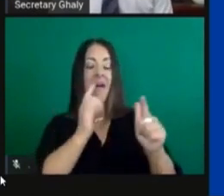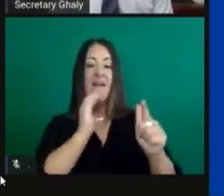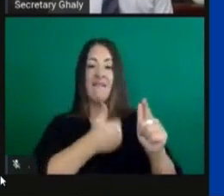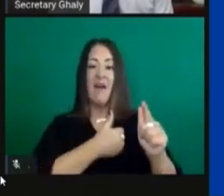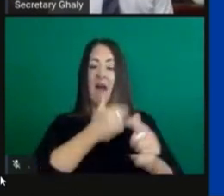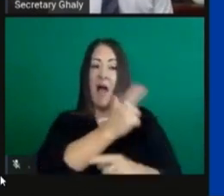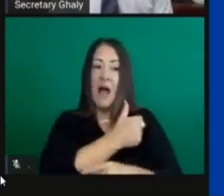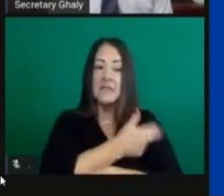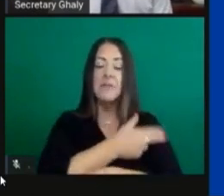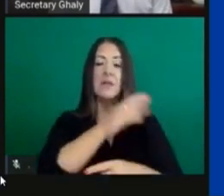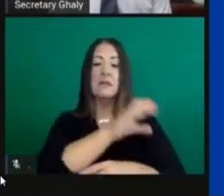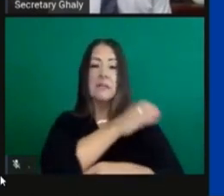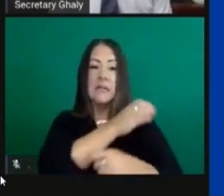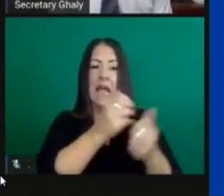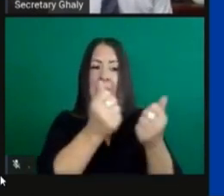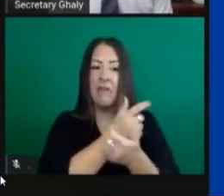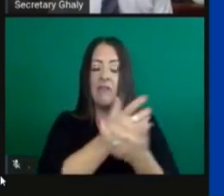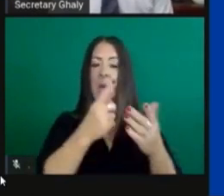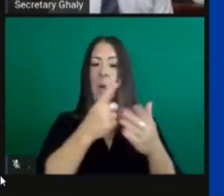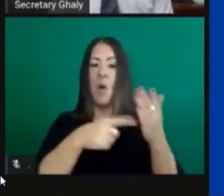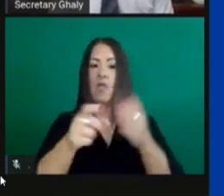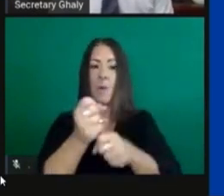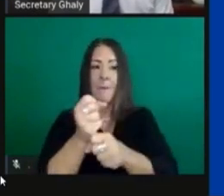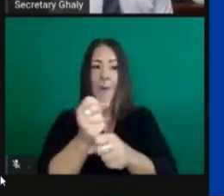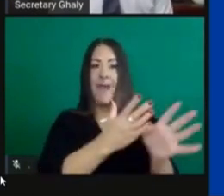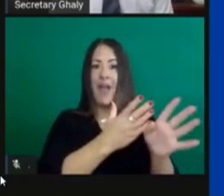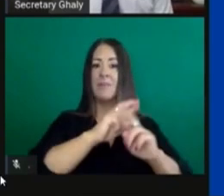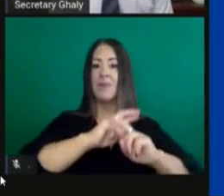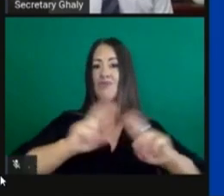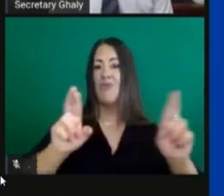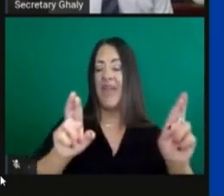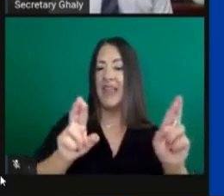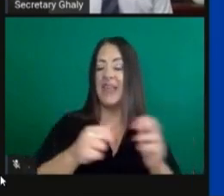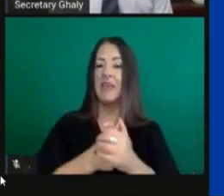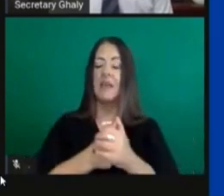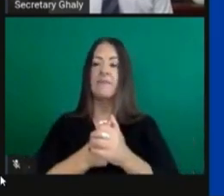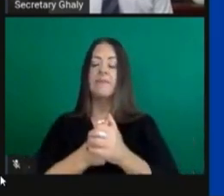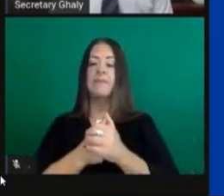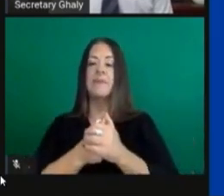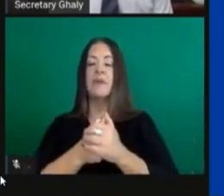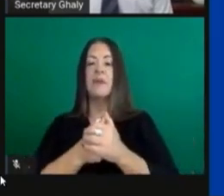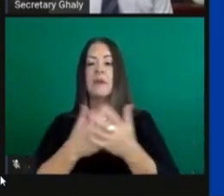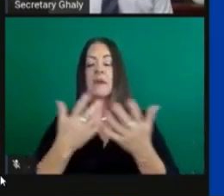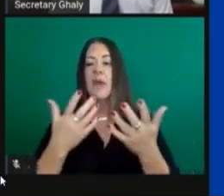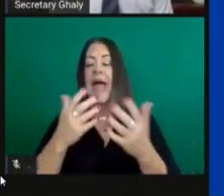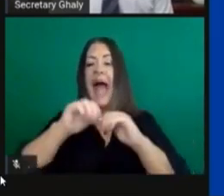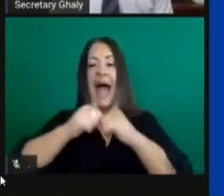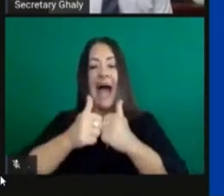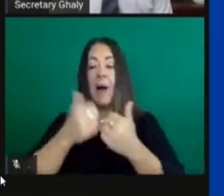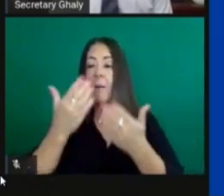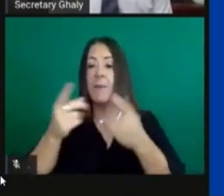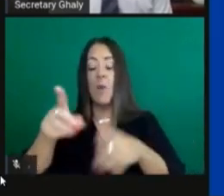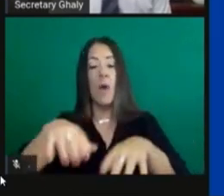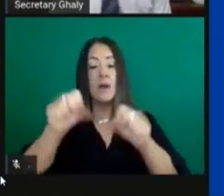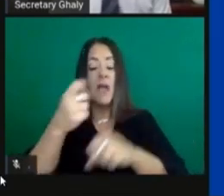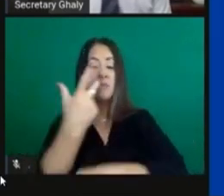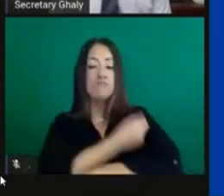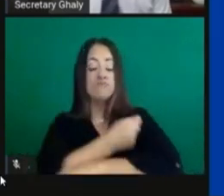CORNER. THERE ARE ALREADY CONVERSATIONS WITH HOW OUR FACILITIES ARE ADDRESSING FLU VACCINATION.